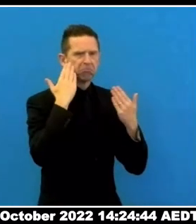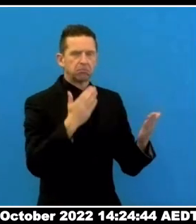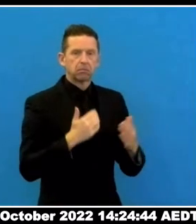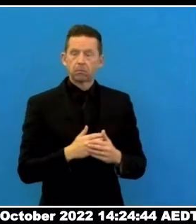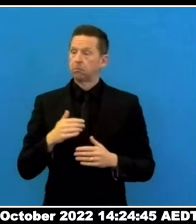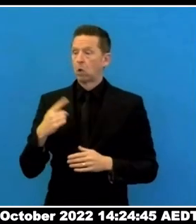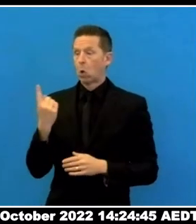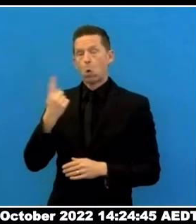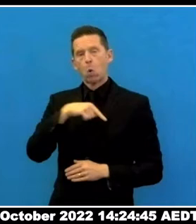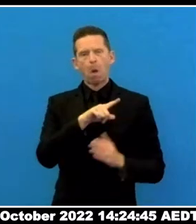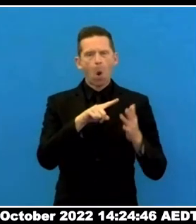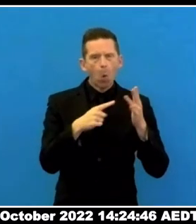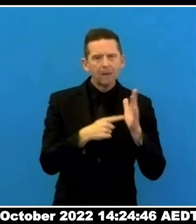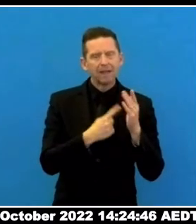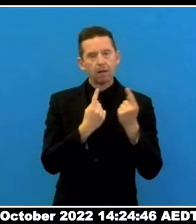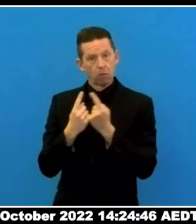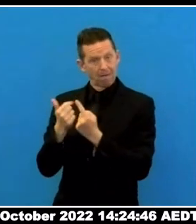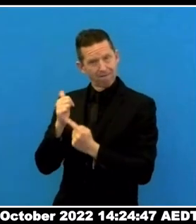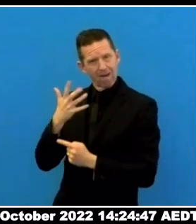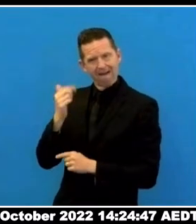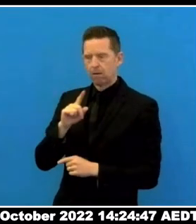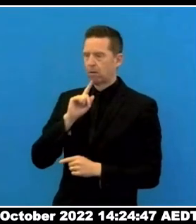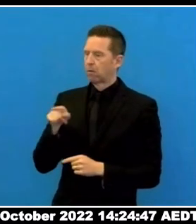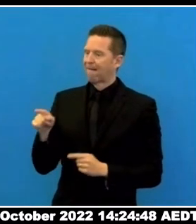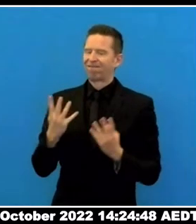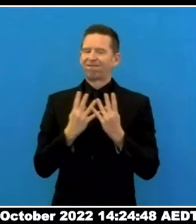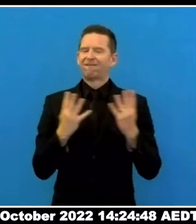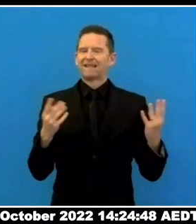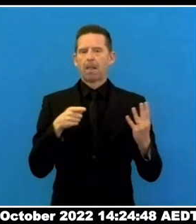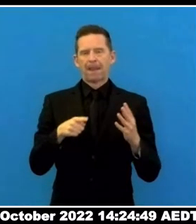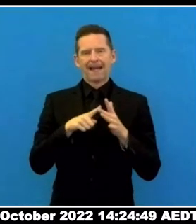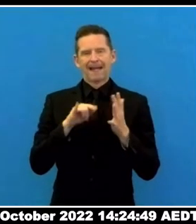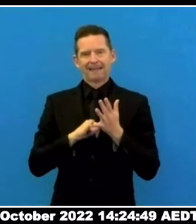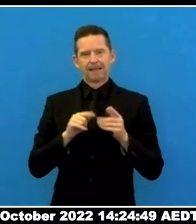told you about having a fence being a restrictive practice?